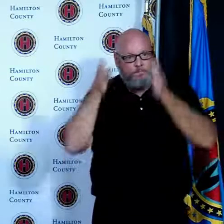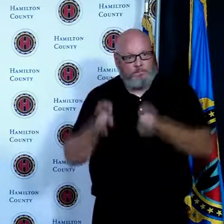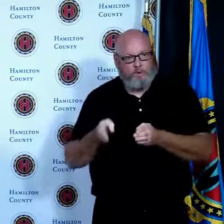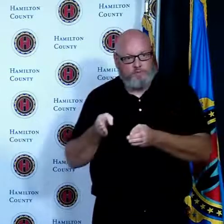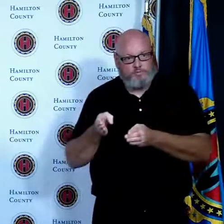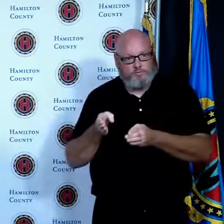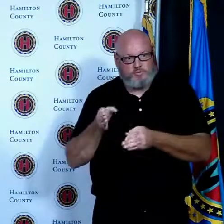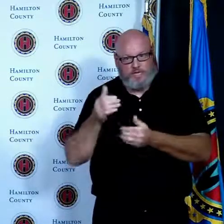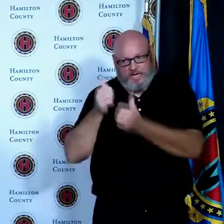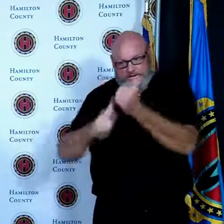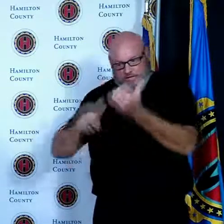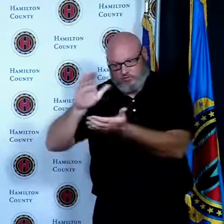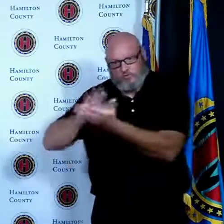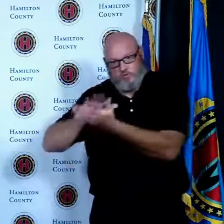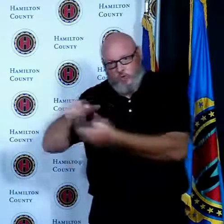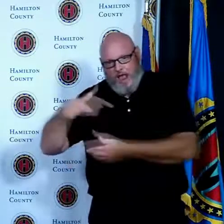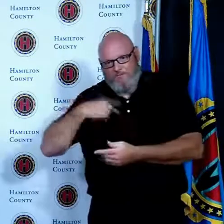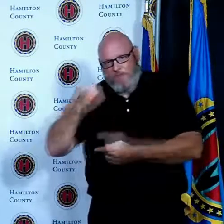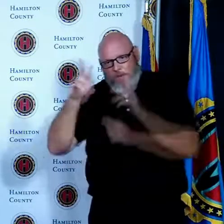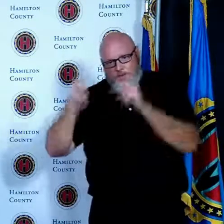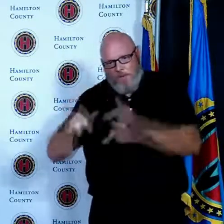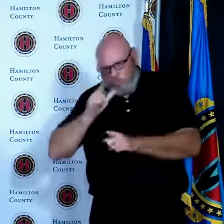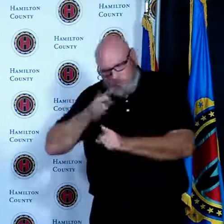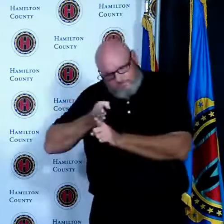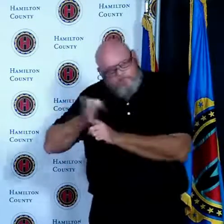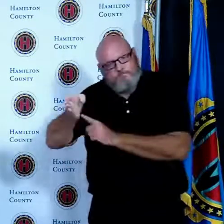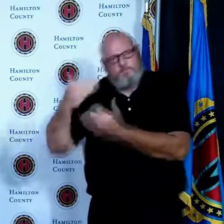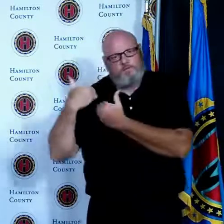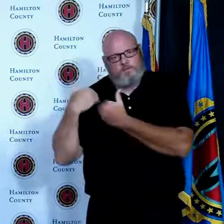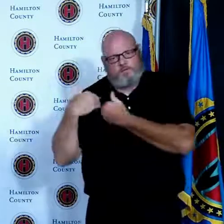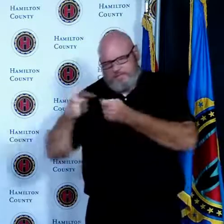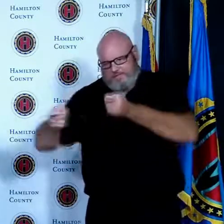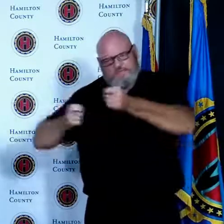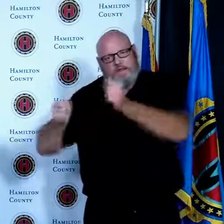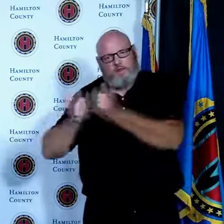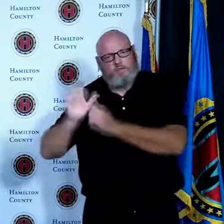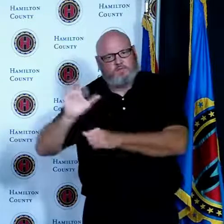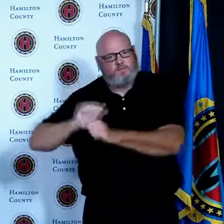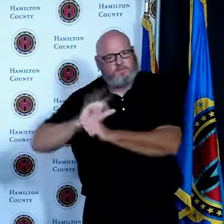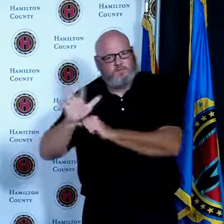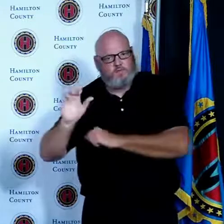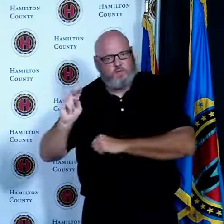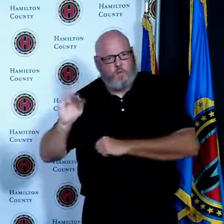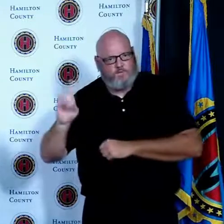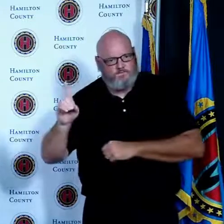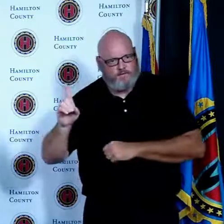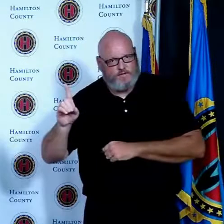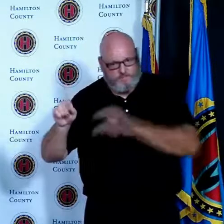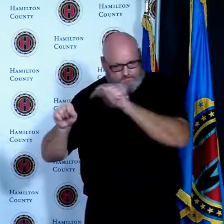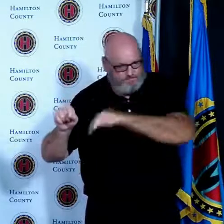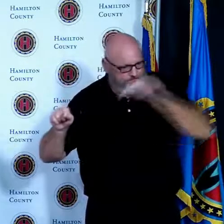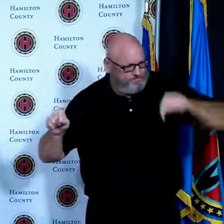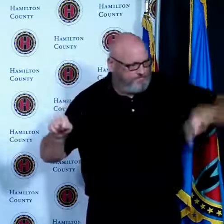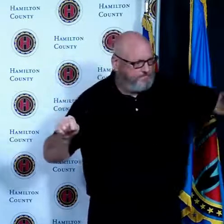the school district or the school has access to one of my team members that can provide quick information and help them make the decision